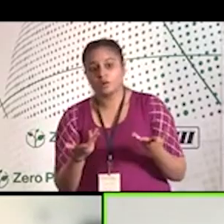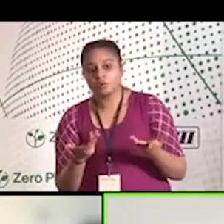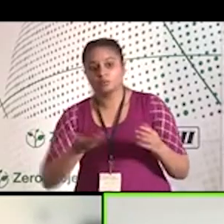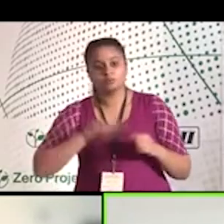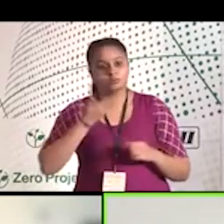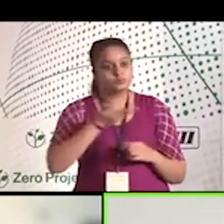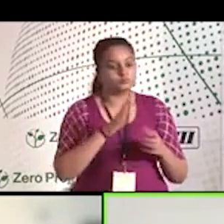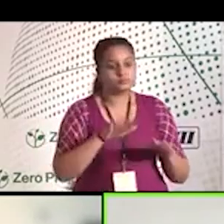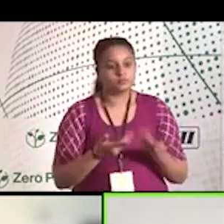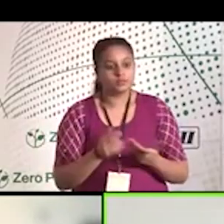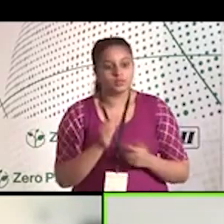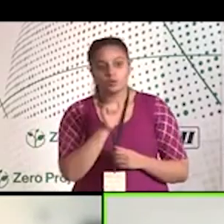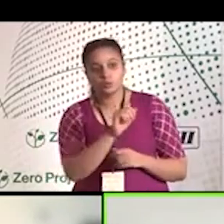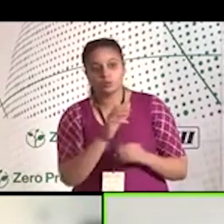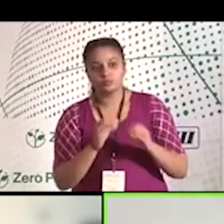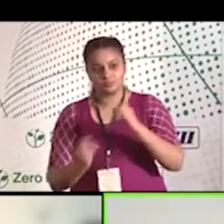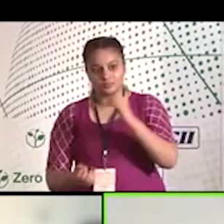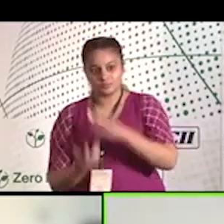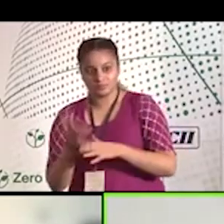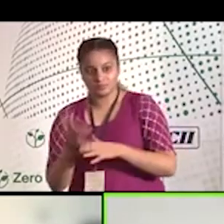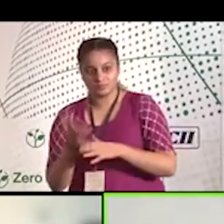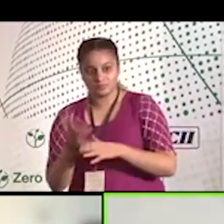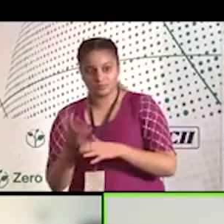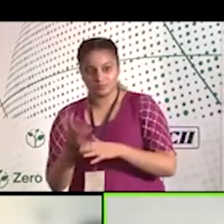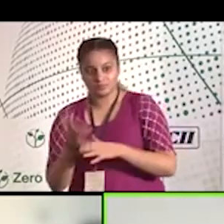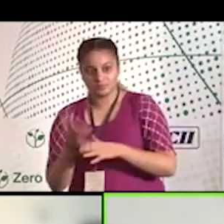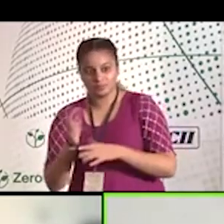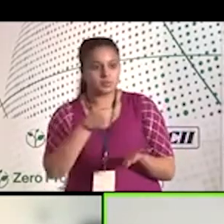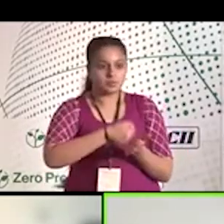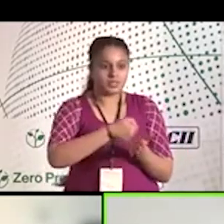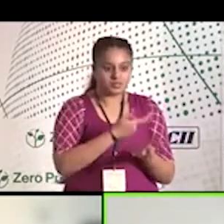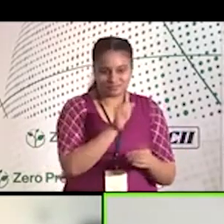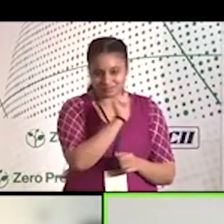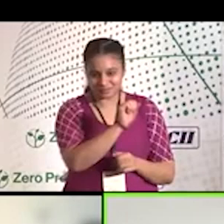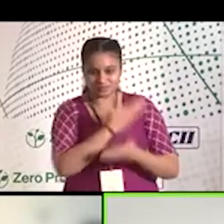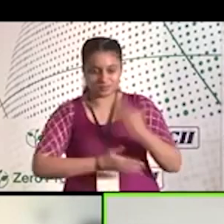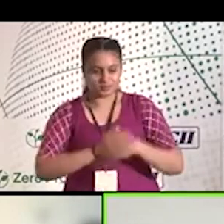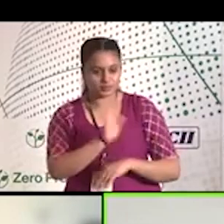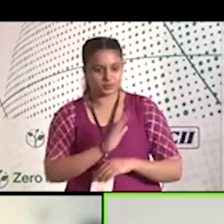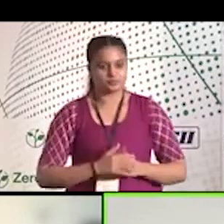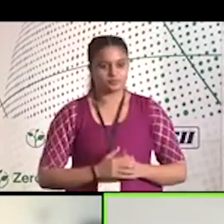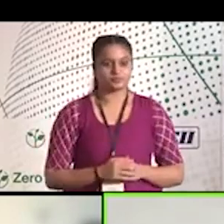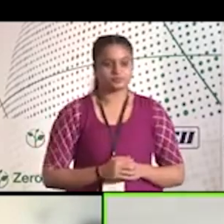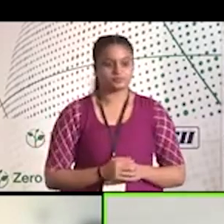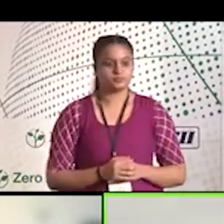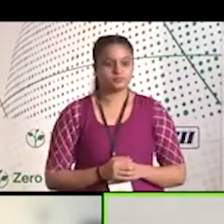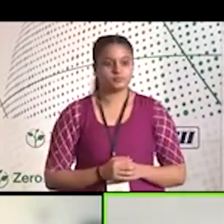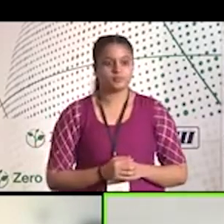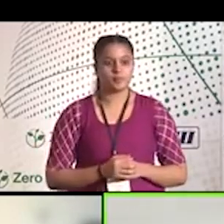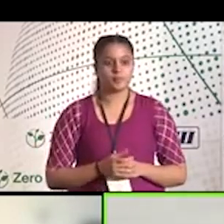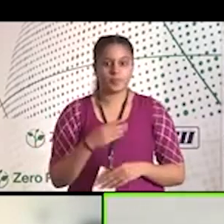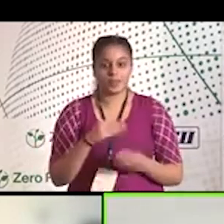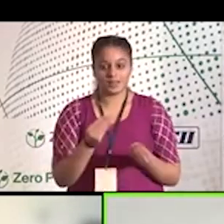for the organizations based on the individual's capability? I would also like to load it up a little bit more with additional